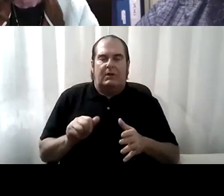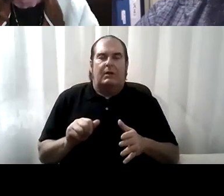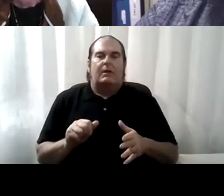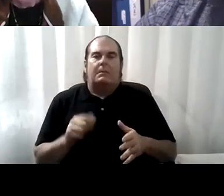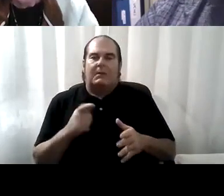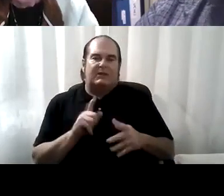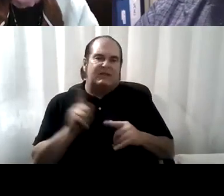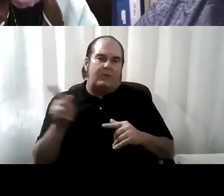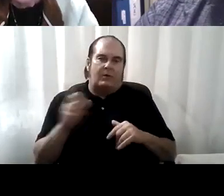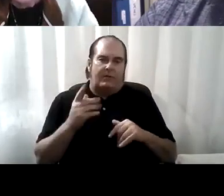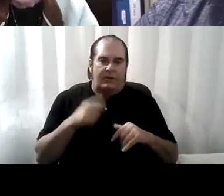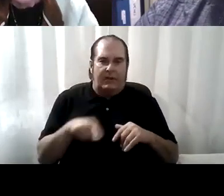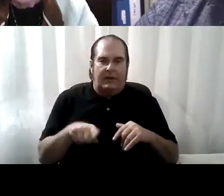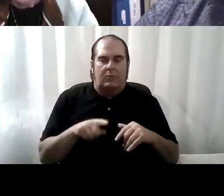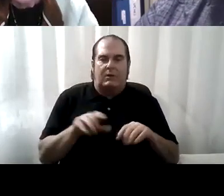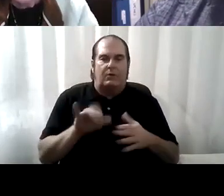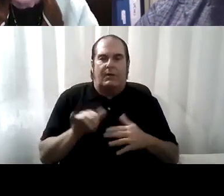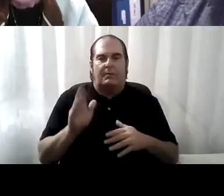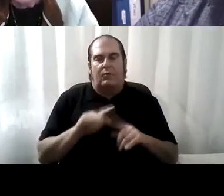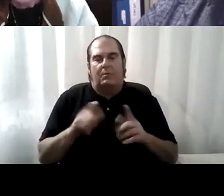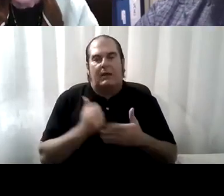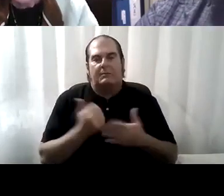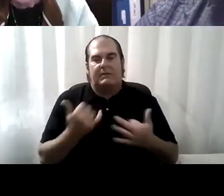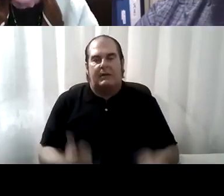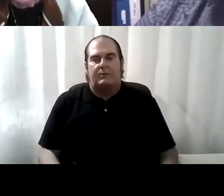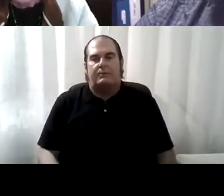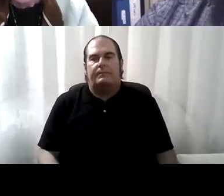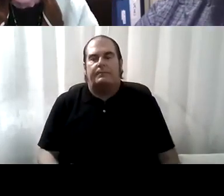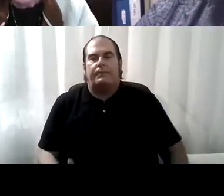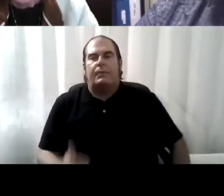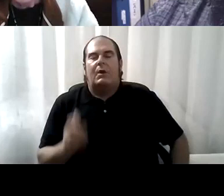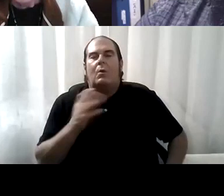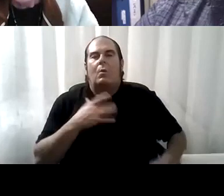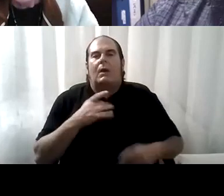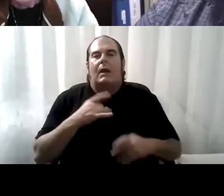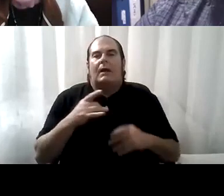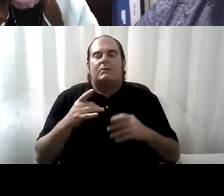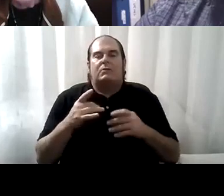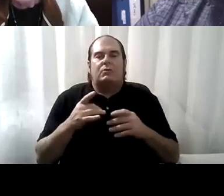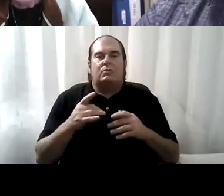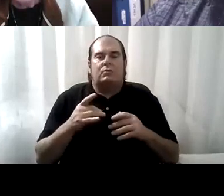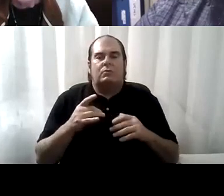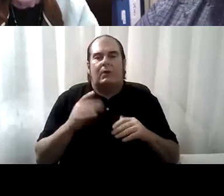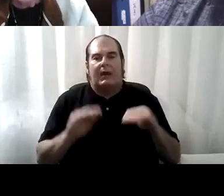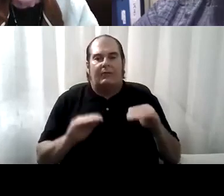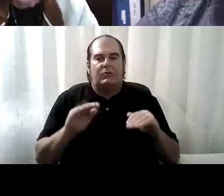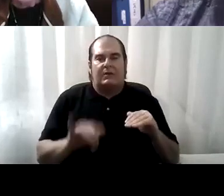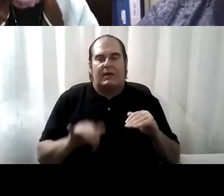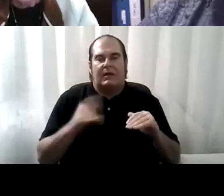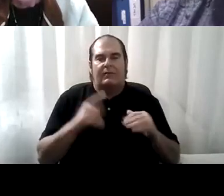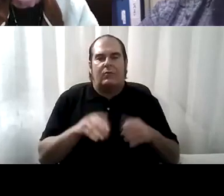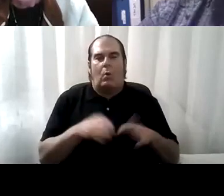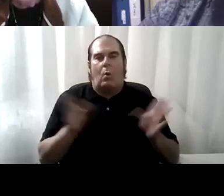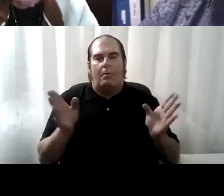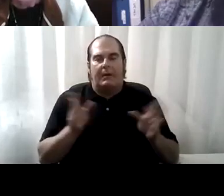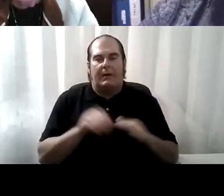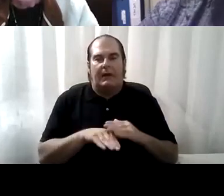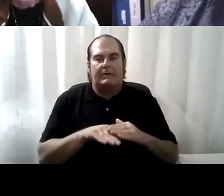We use telehealth a lot, leverage that as much as we can for access, for our psych evals,